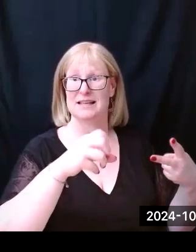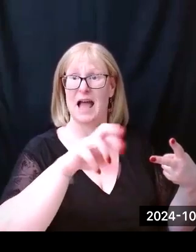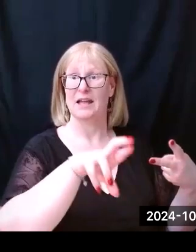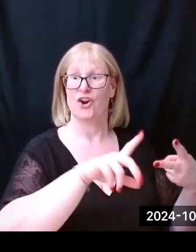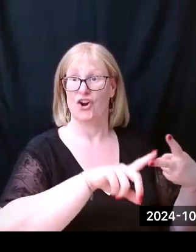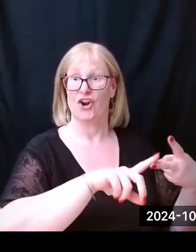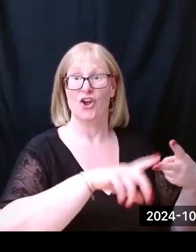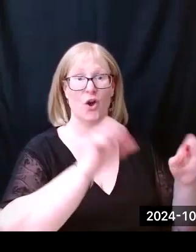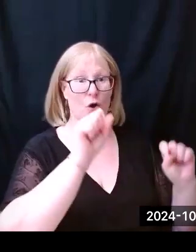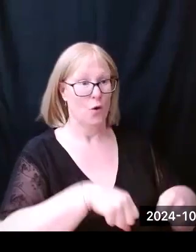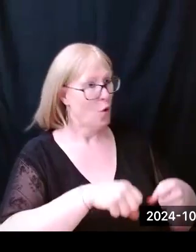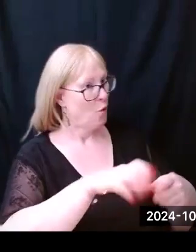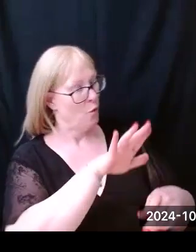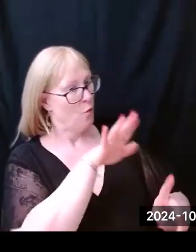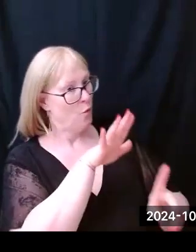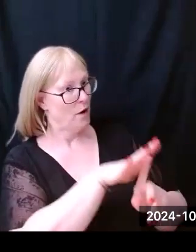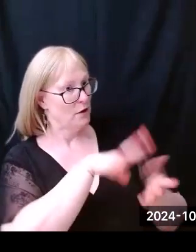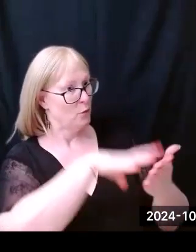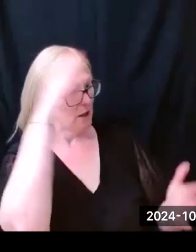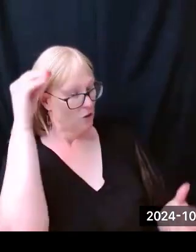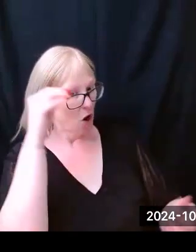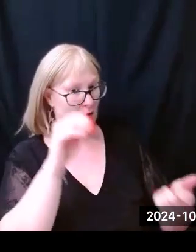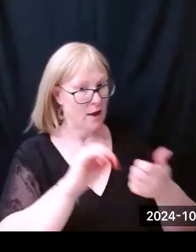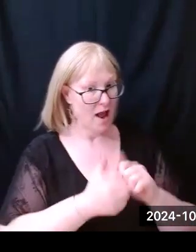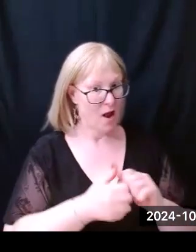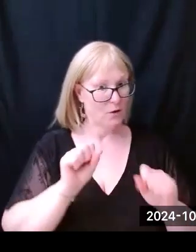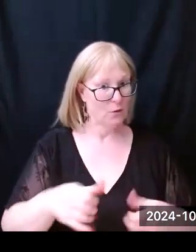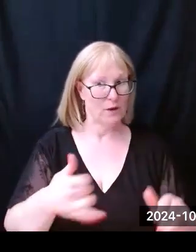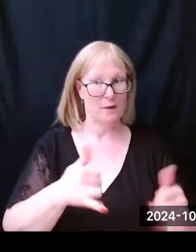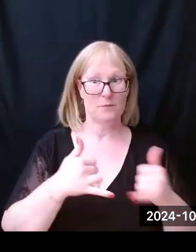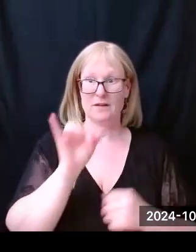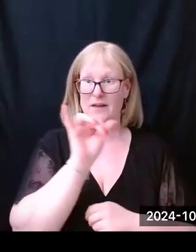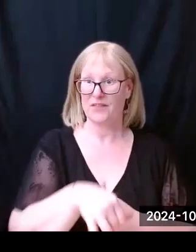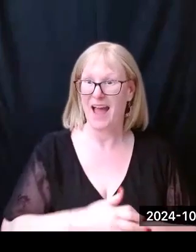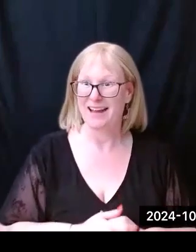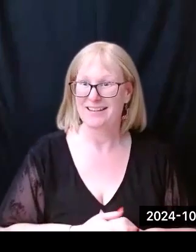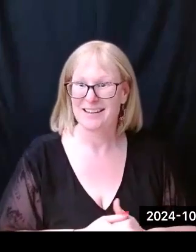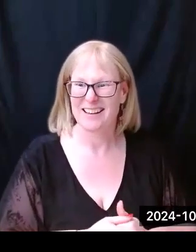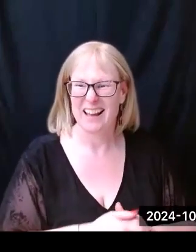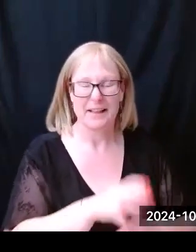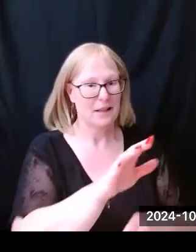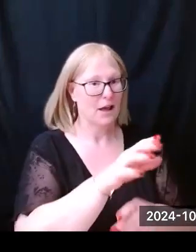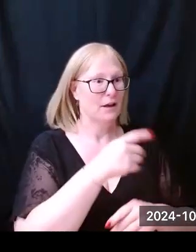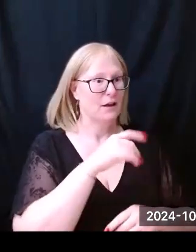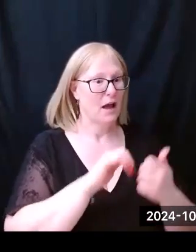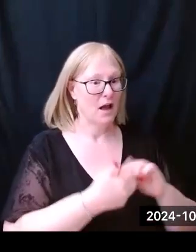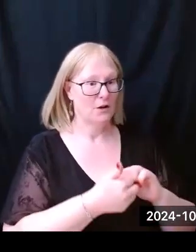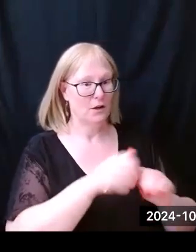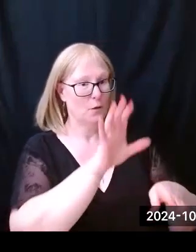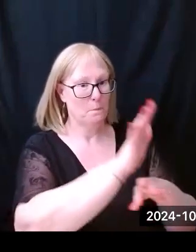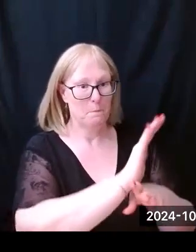How do you watch something like a piece of news or a movie with your school-aged child or teen and talk about it?